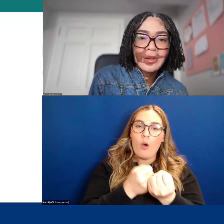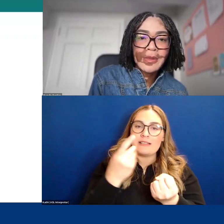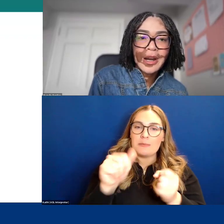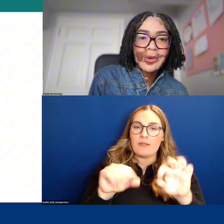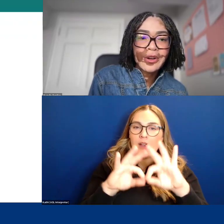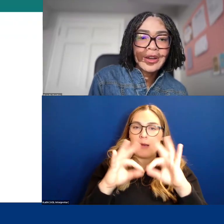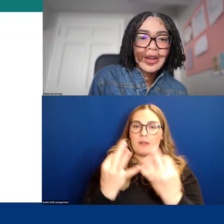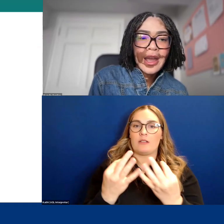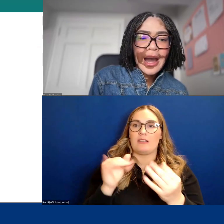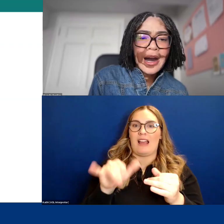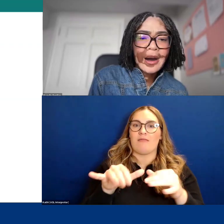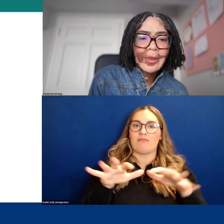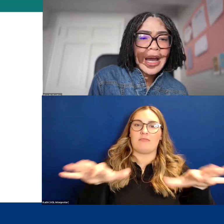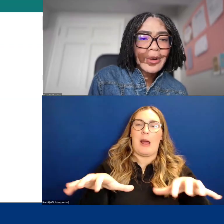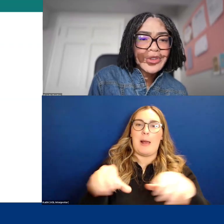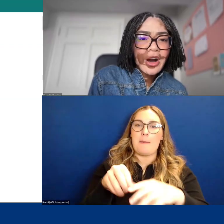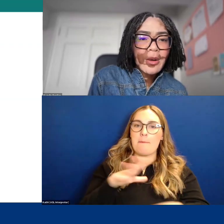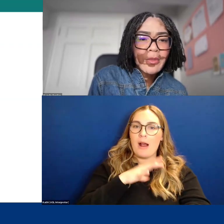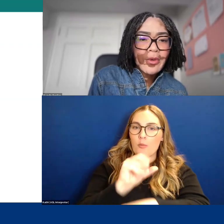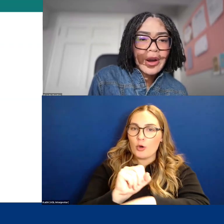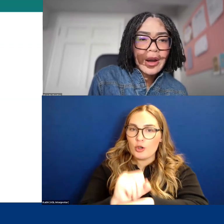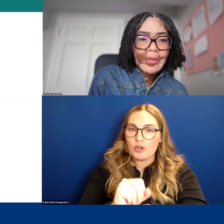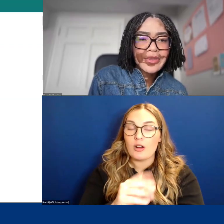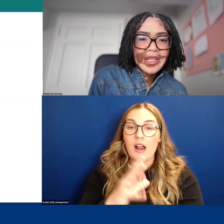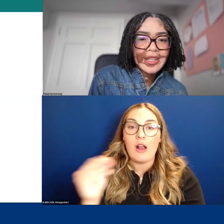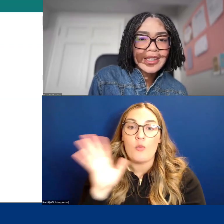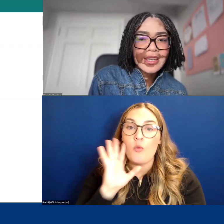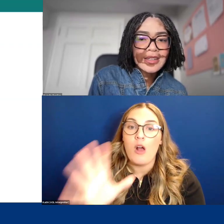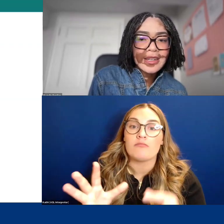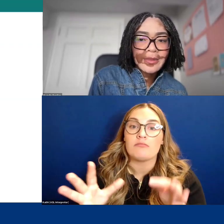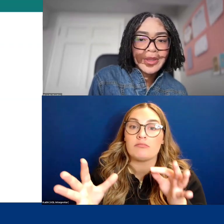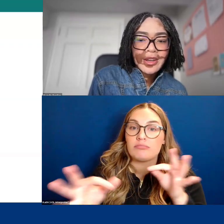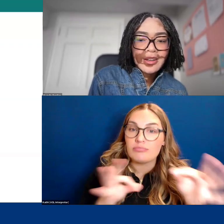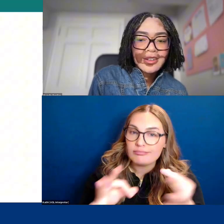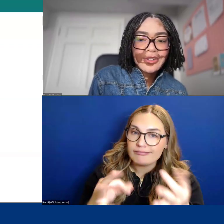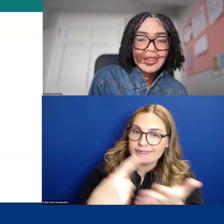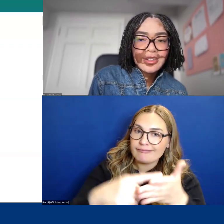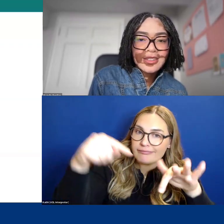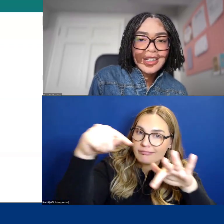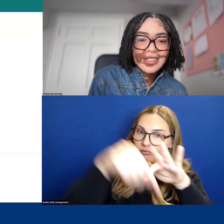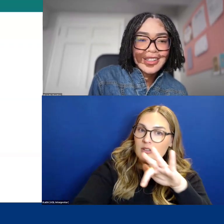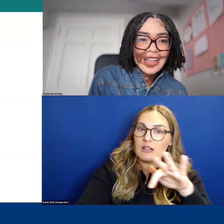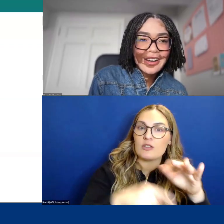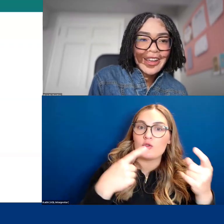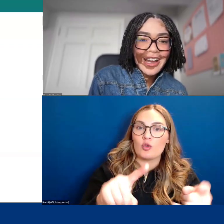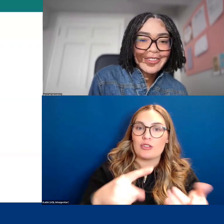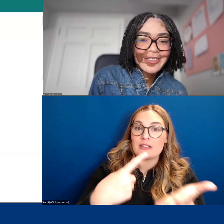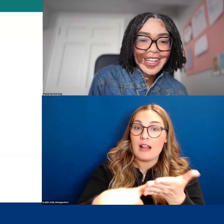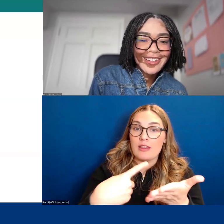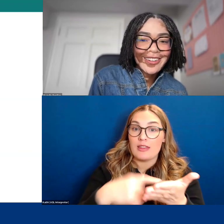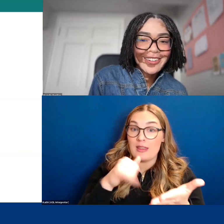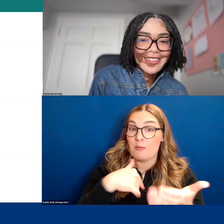within my work. And I will talk more about these in depth during the discussion that we have with Taylor.